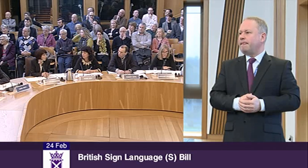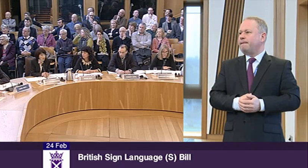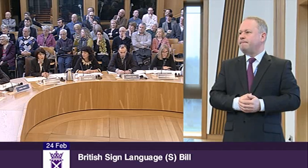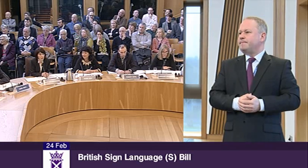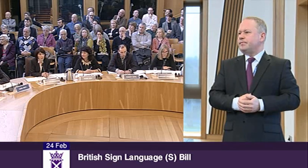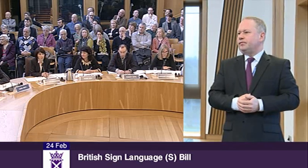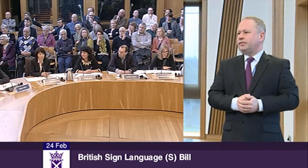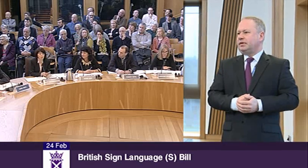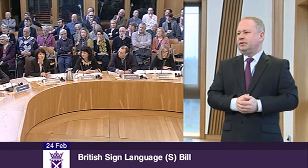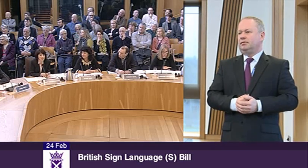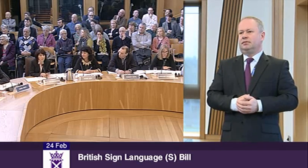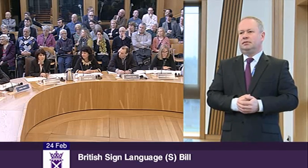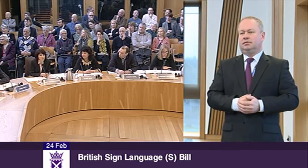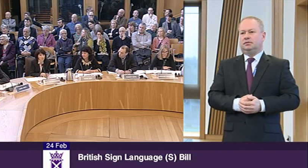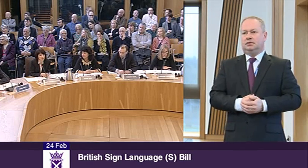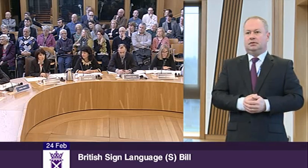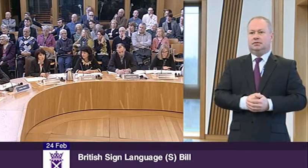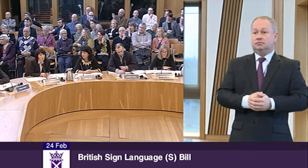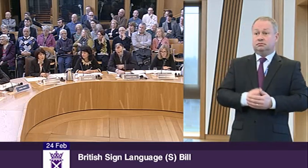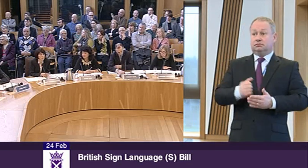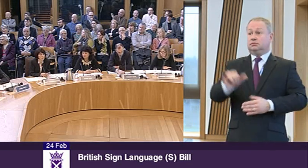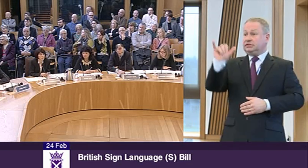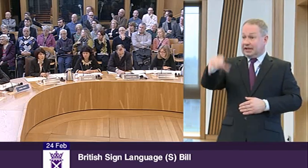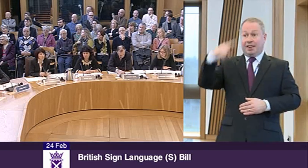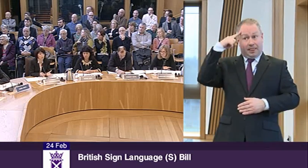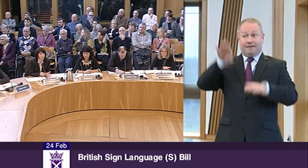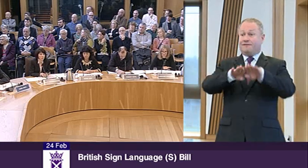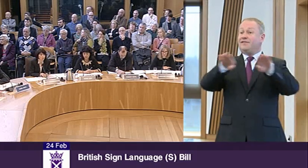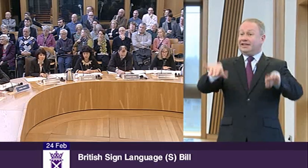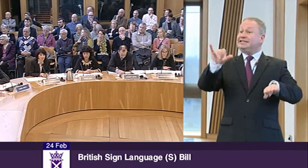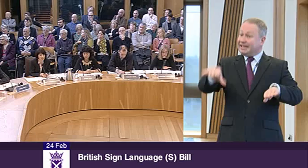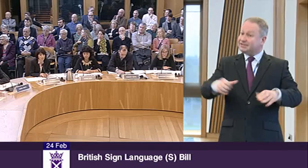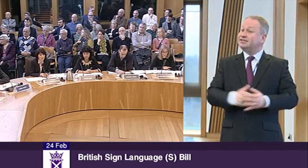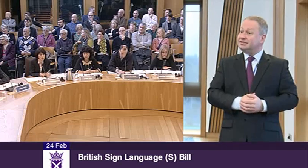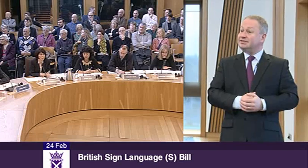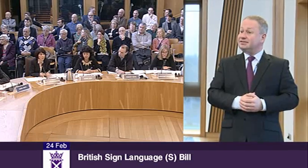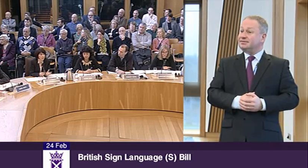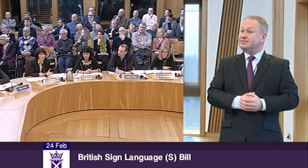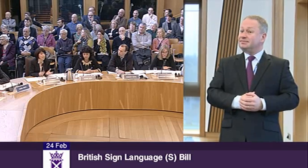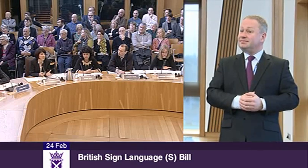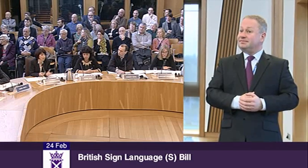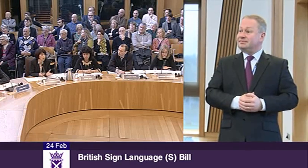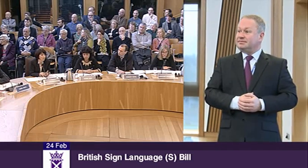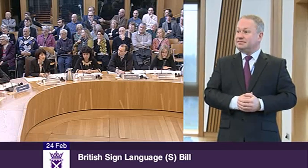Katy Hetherington: I do not think that it is unreasonable, and I welcome the opportunity